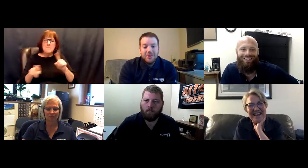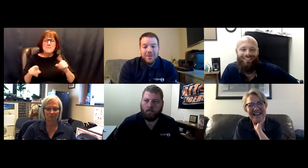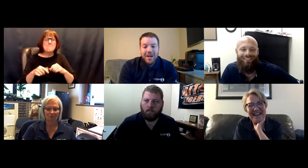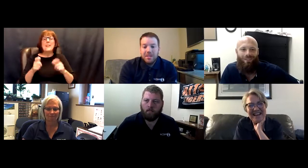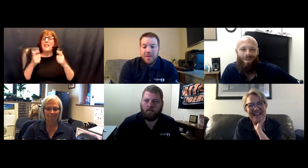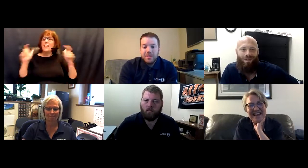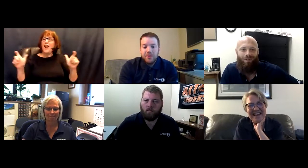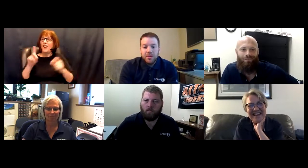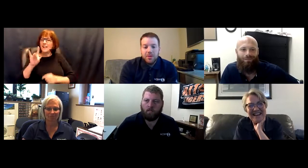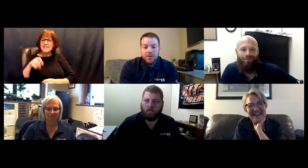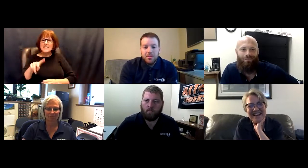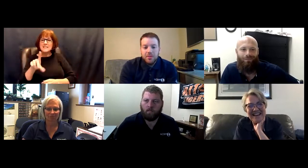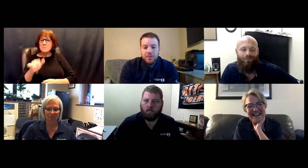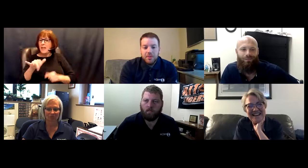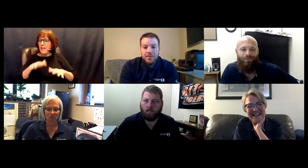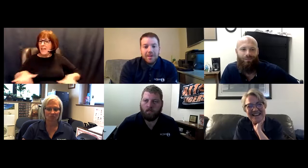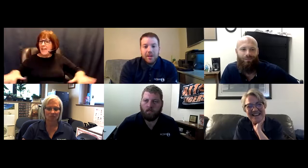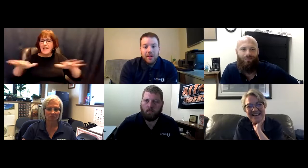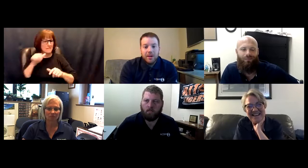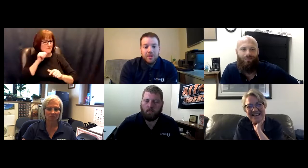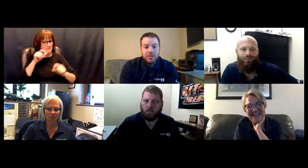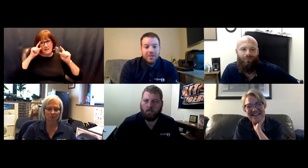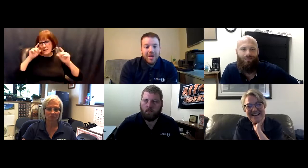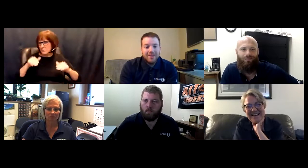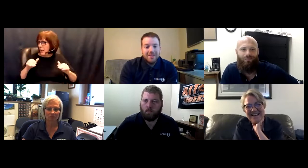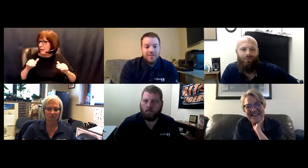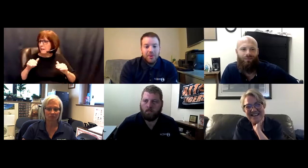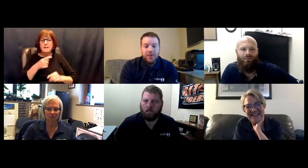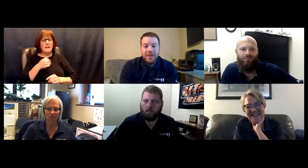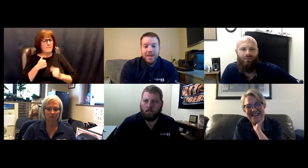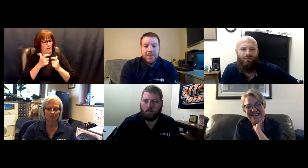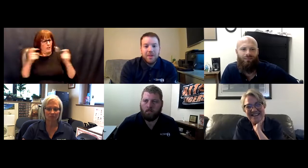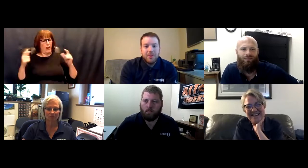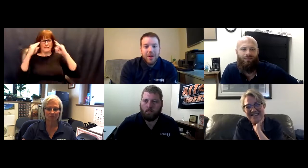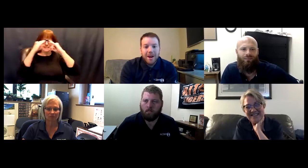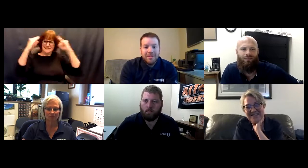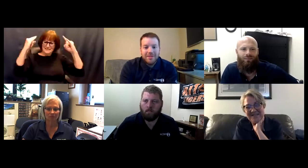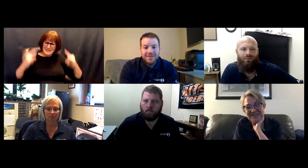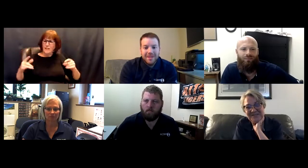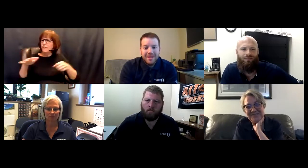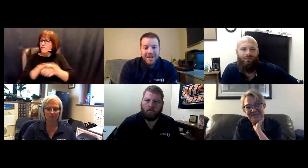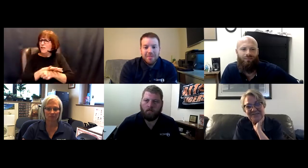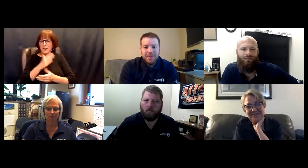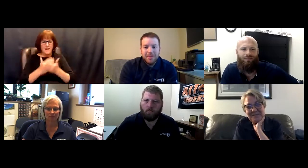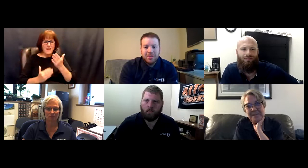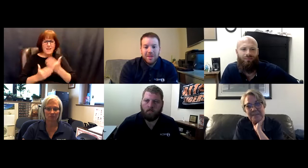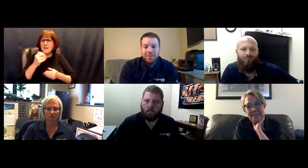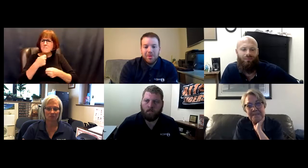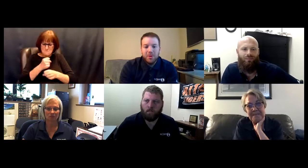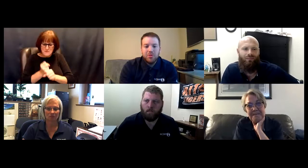would not expect at a farm show. They have a large tent full of handmade crafts, they had a building with a couple of old